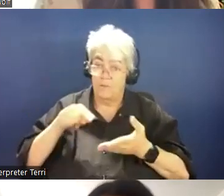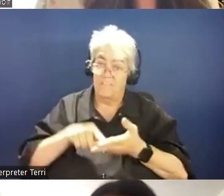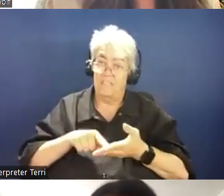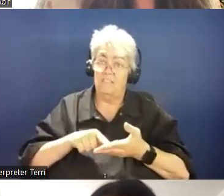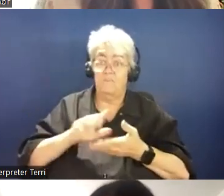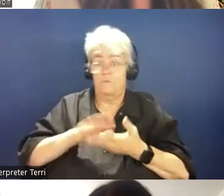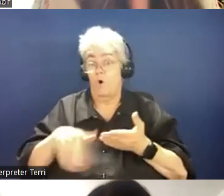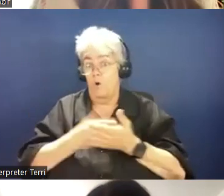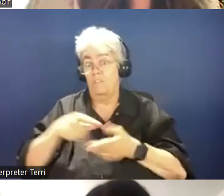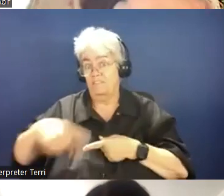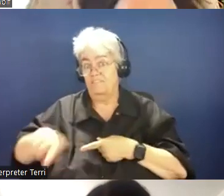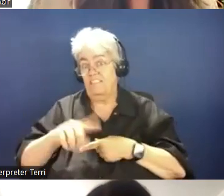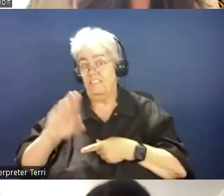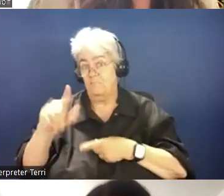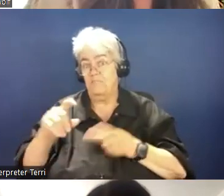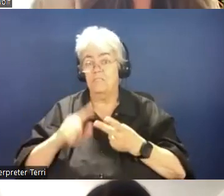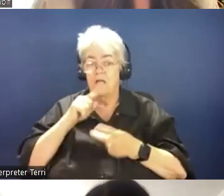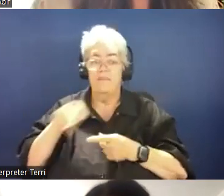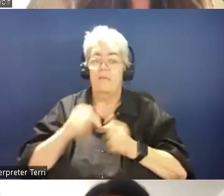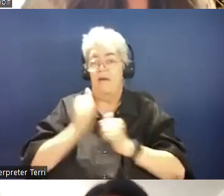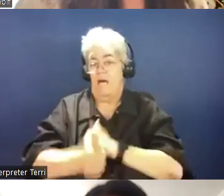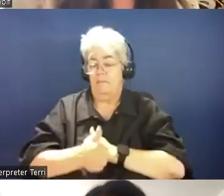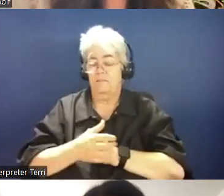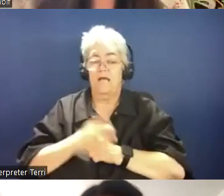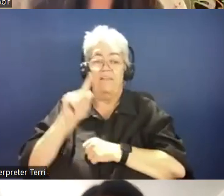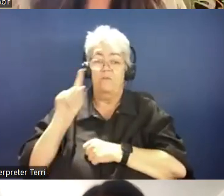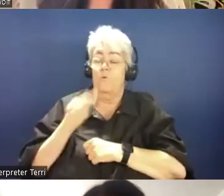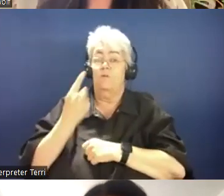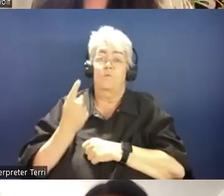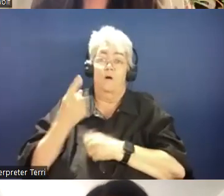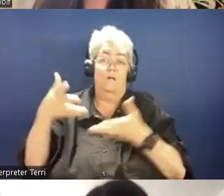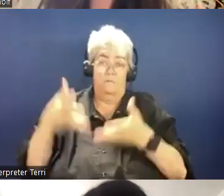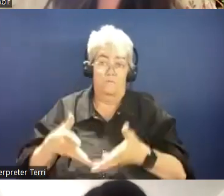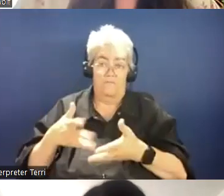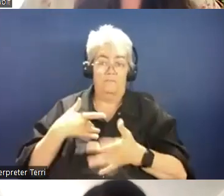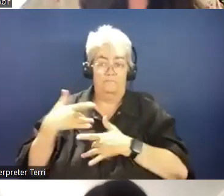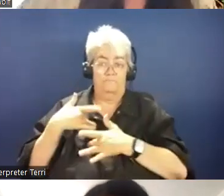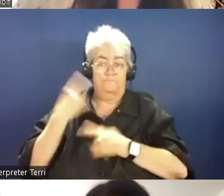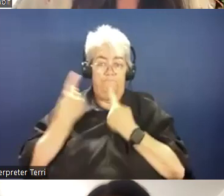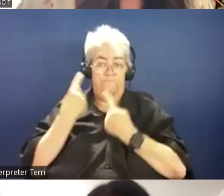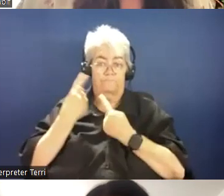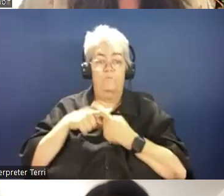was that they passed and the only one that we had remaining concerns about was House Bill 1027,